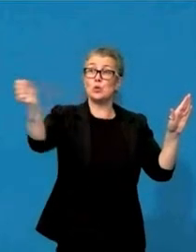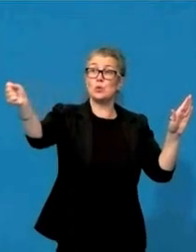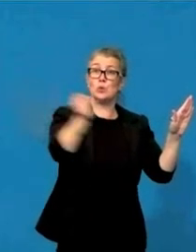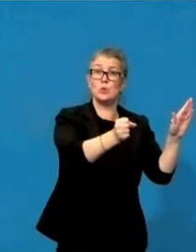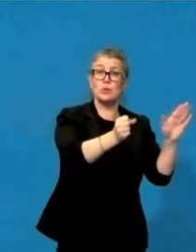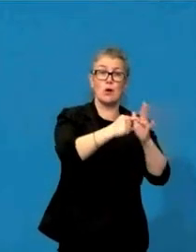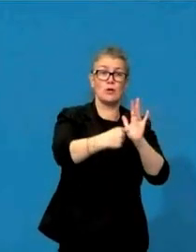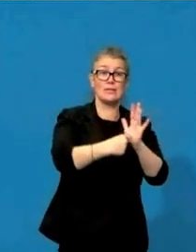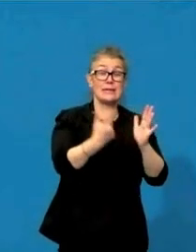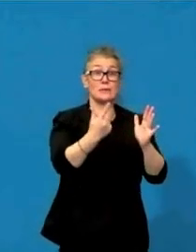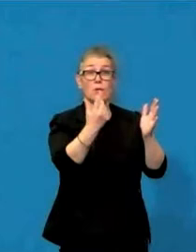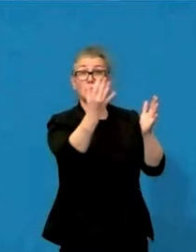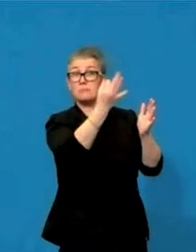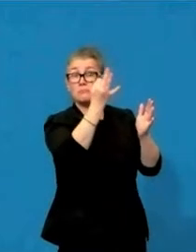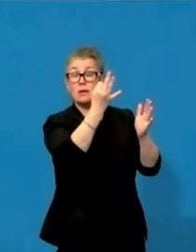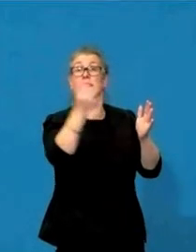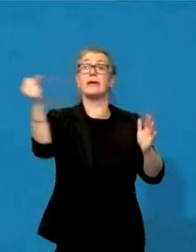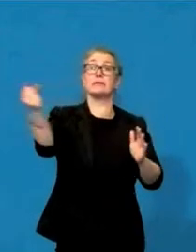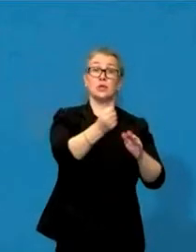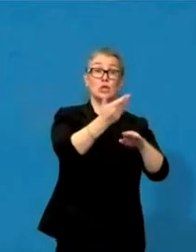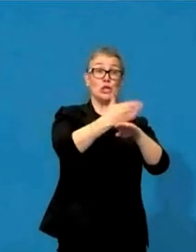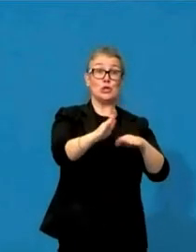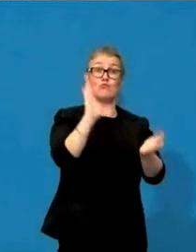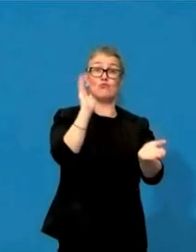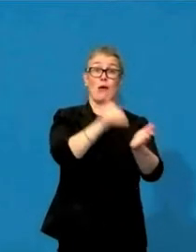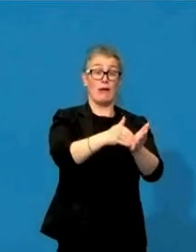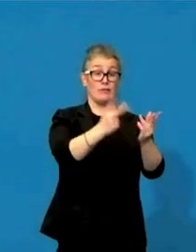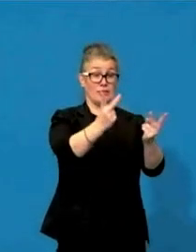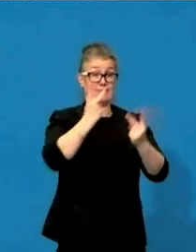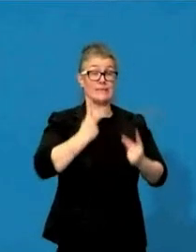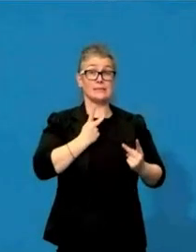And then when the new OT started, she came to town, put it together, brought it around